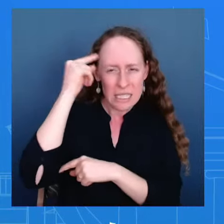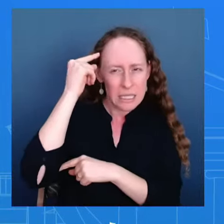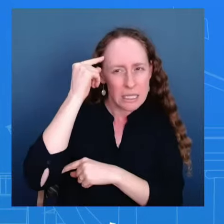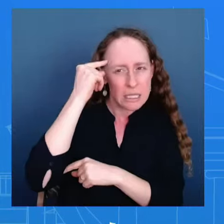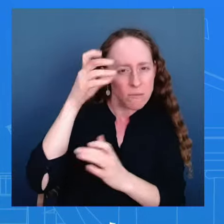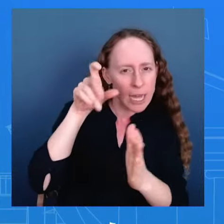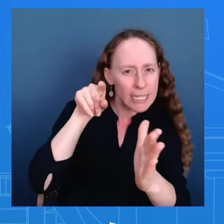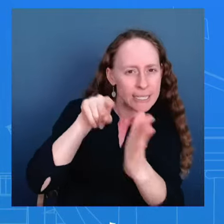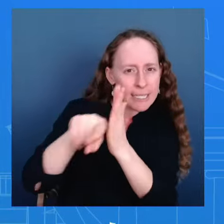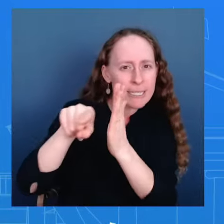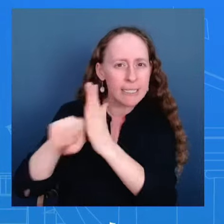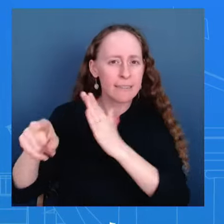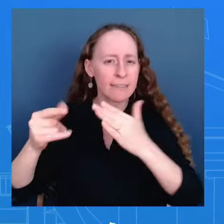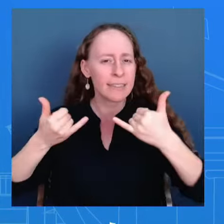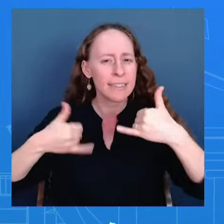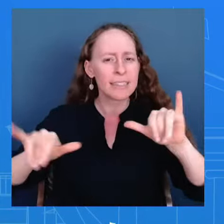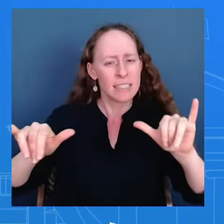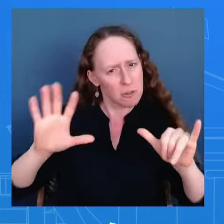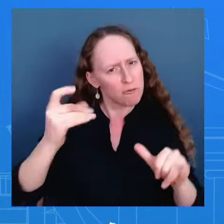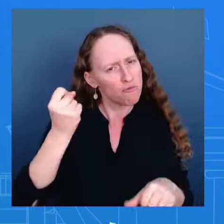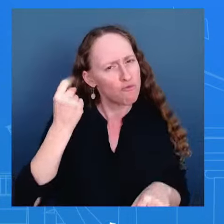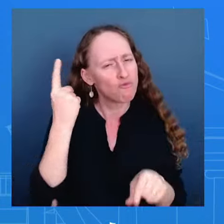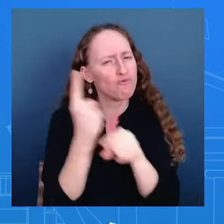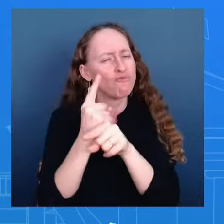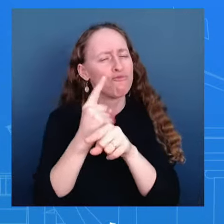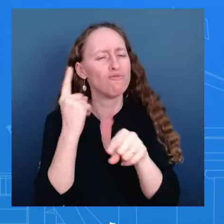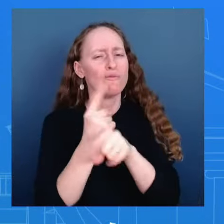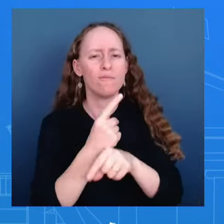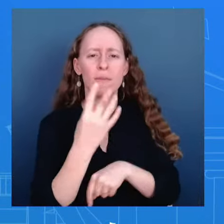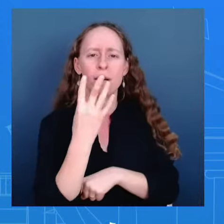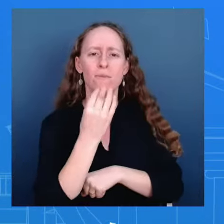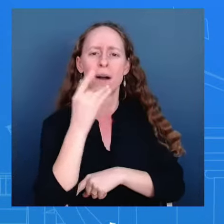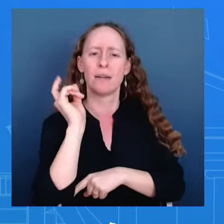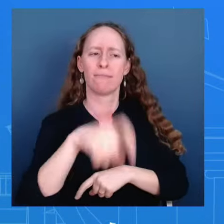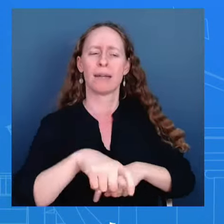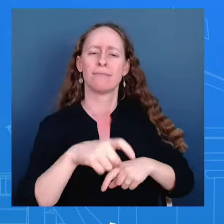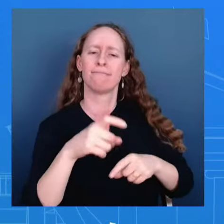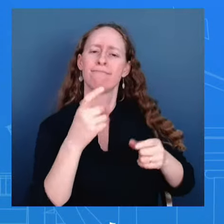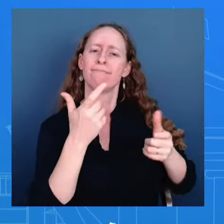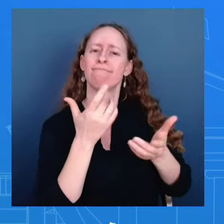and yes, we're going to continue to provide them the capabilities to go after it. The Press: Thank you.